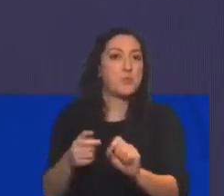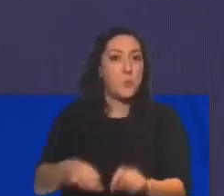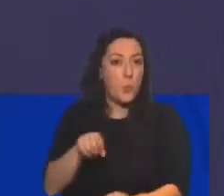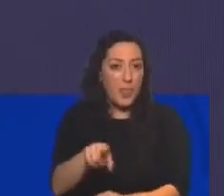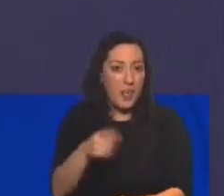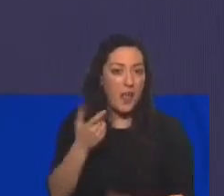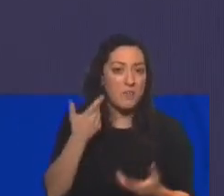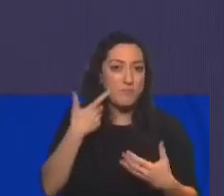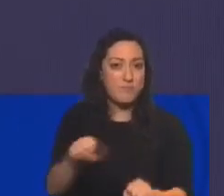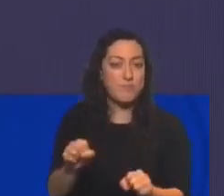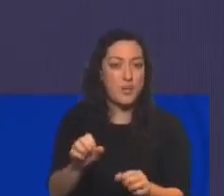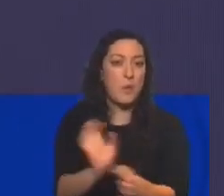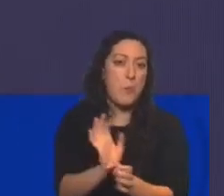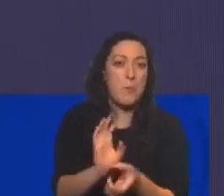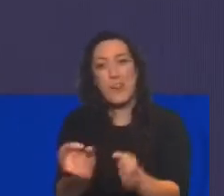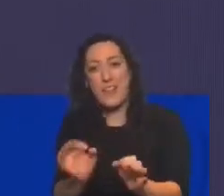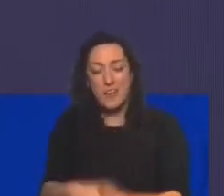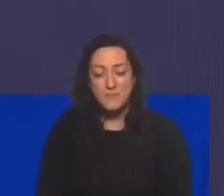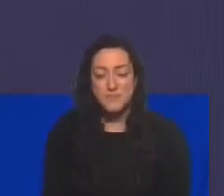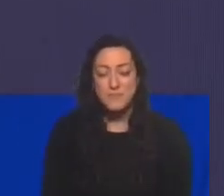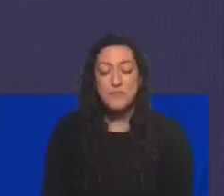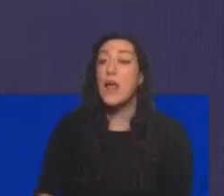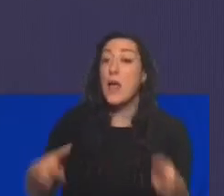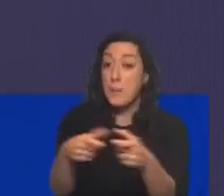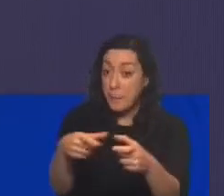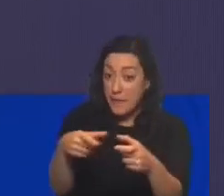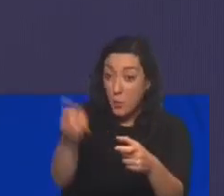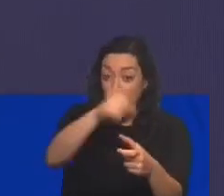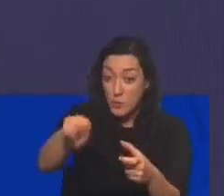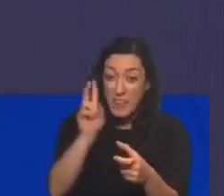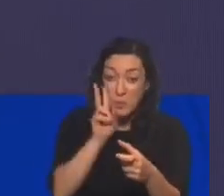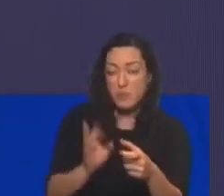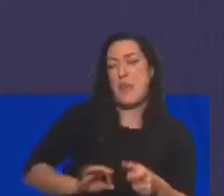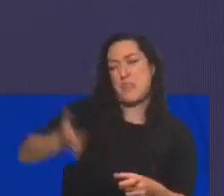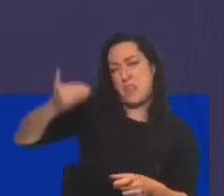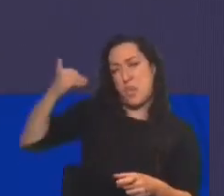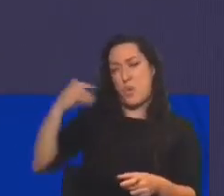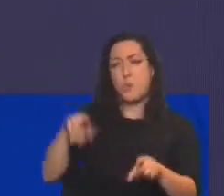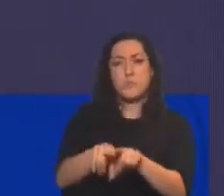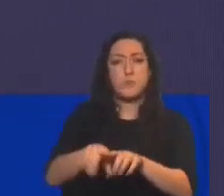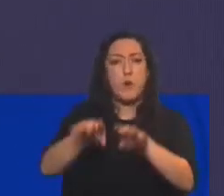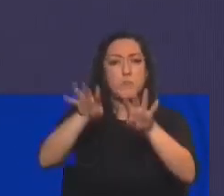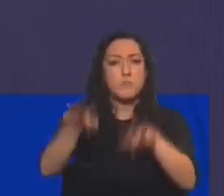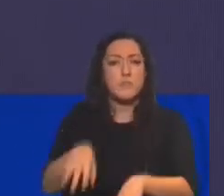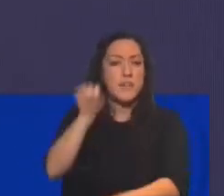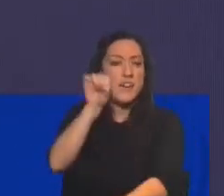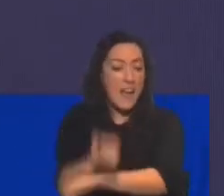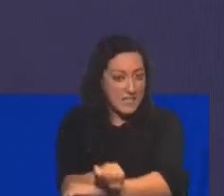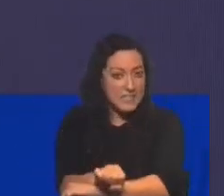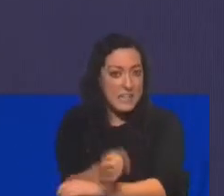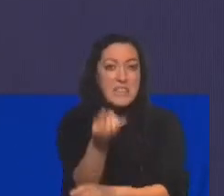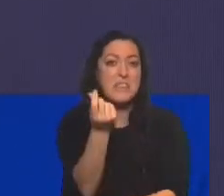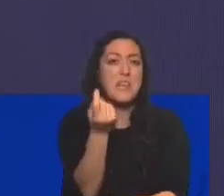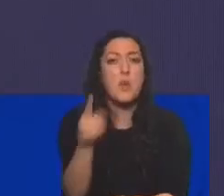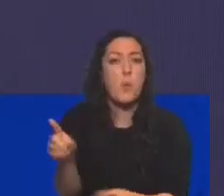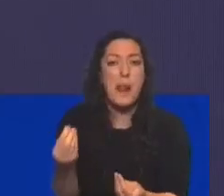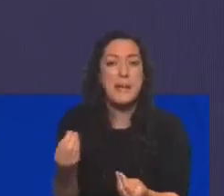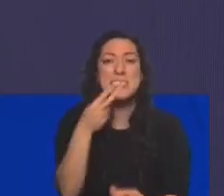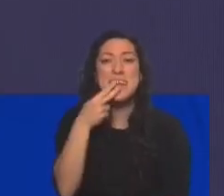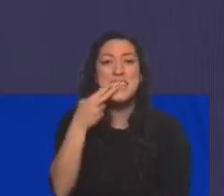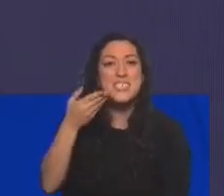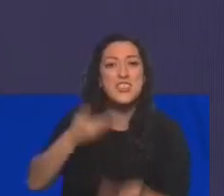In fact, if you look at the mutus of many years of prisons, what was the money? Cigarettes.